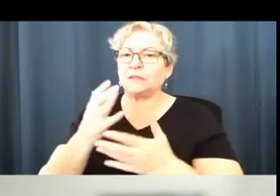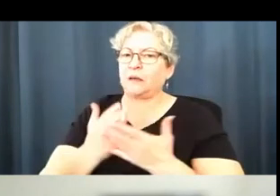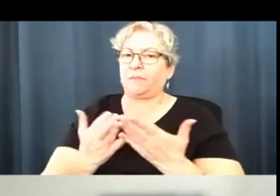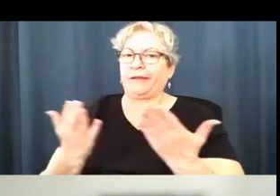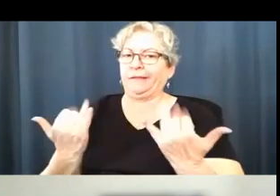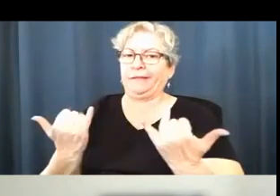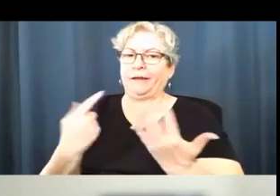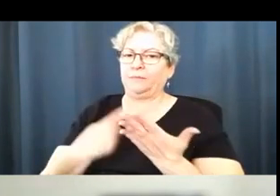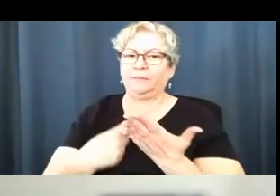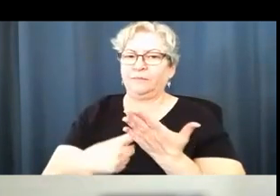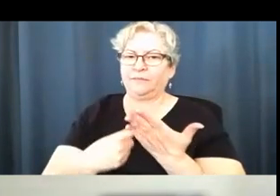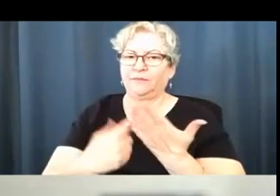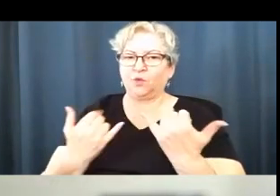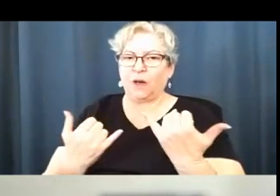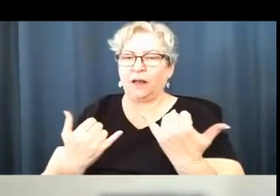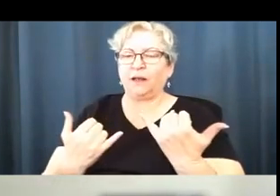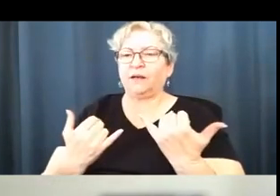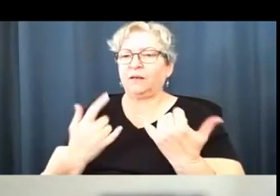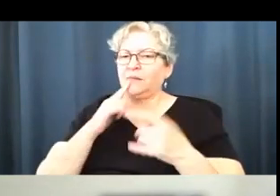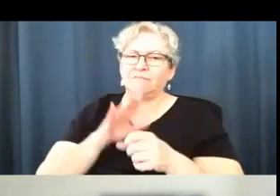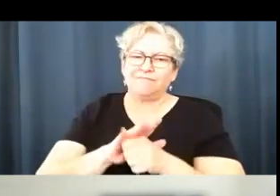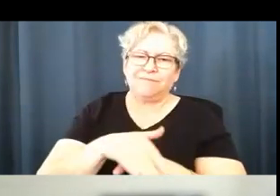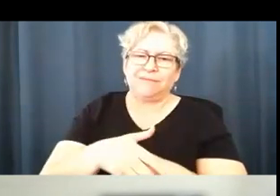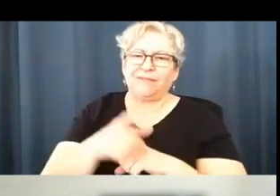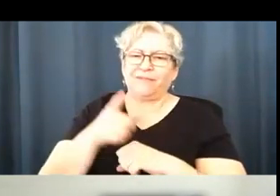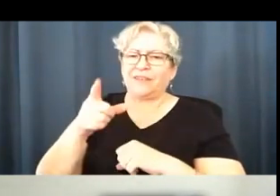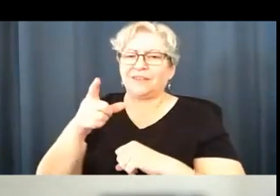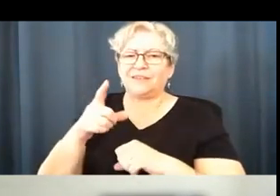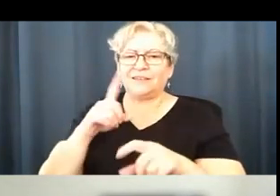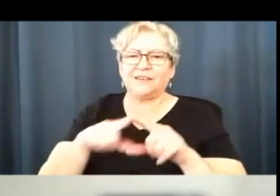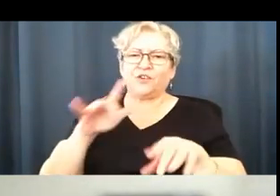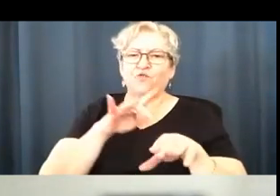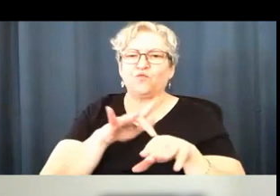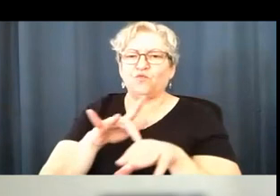And this is, there are tons of these resources and collections out on the web,